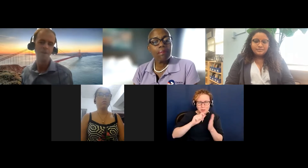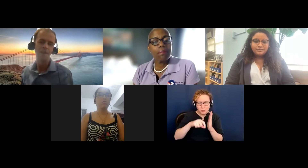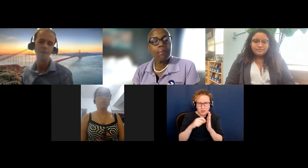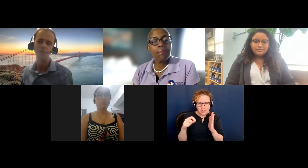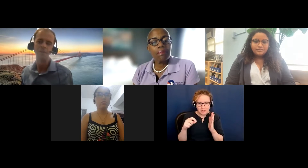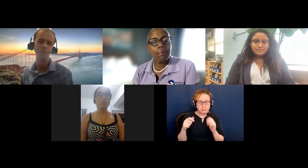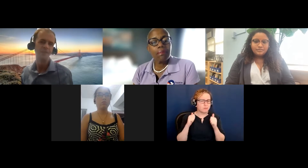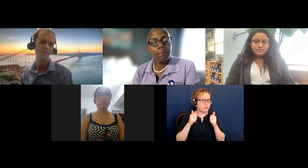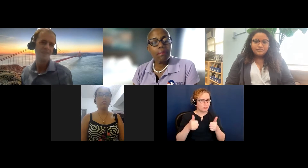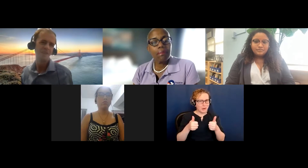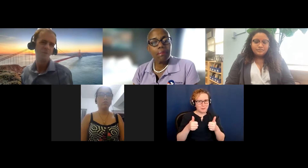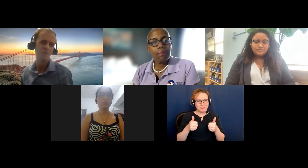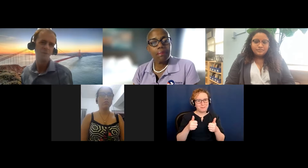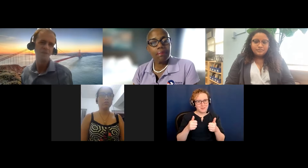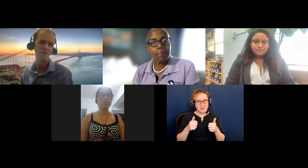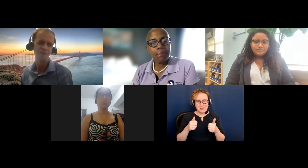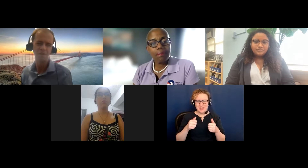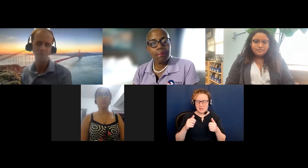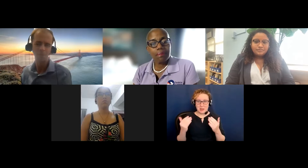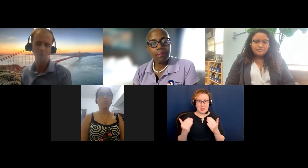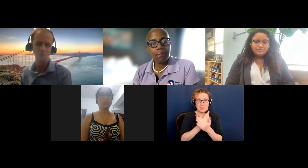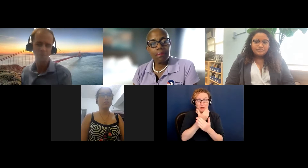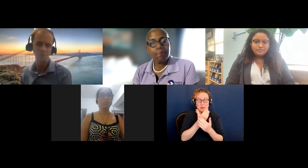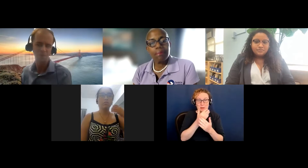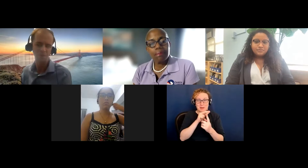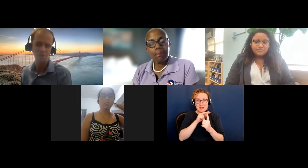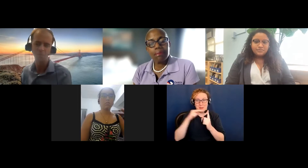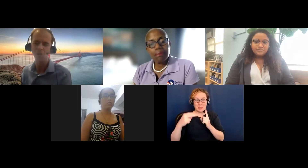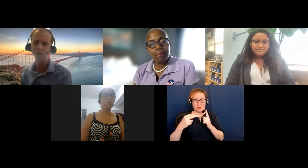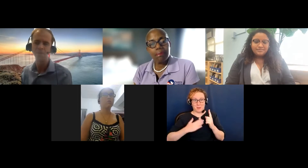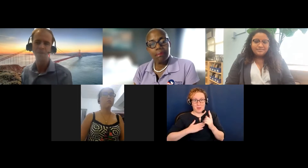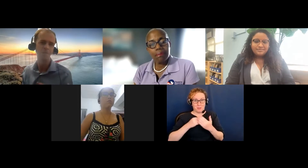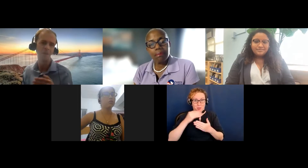It added a whole new dimension to my program. When you study abroad, you are thinking about